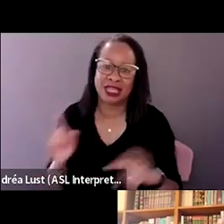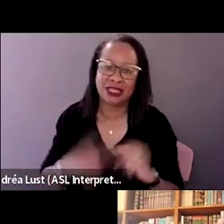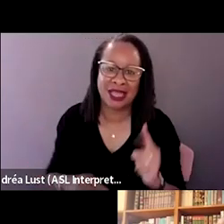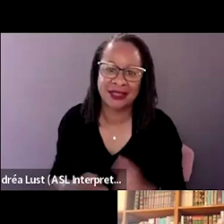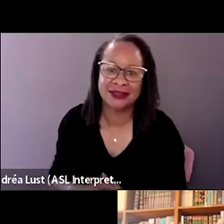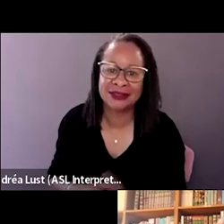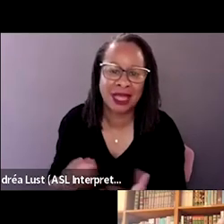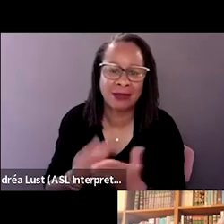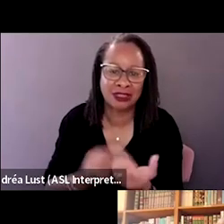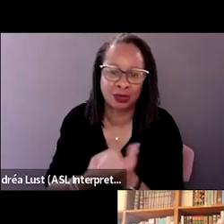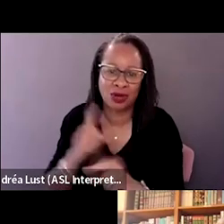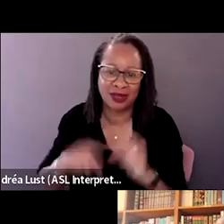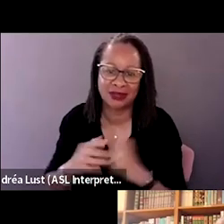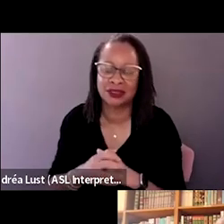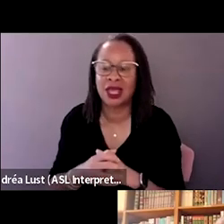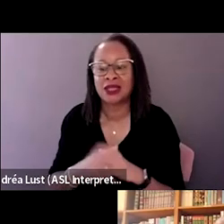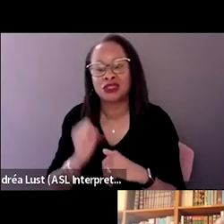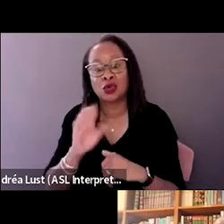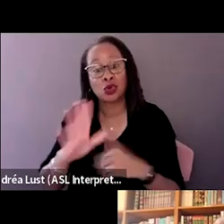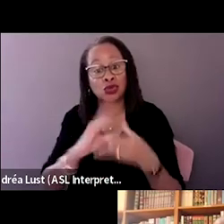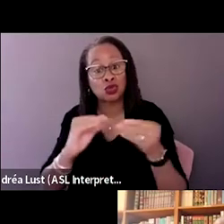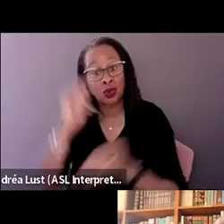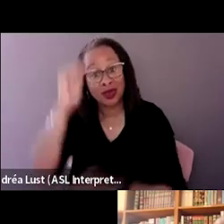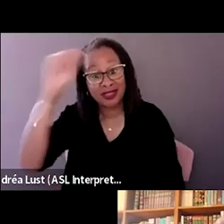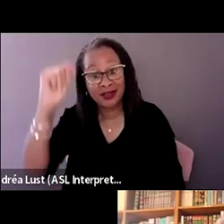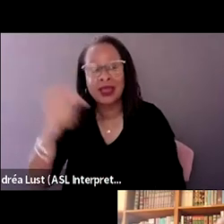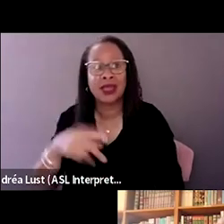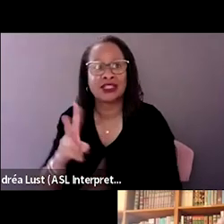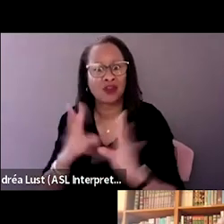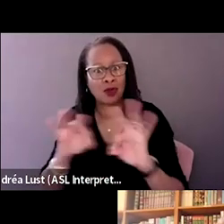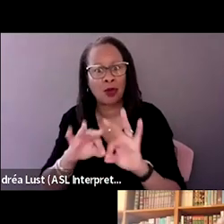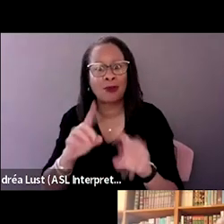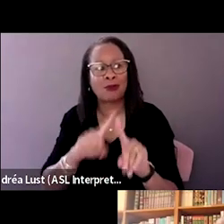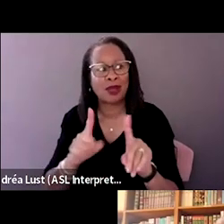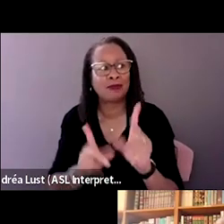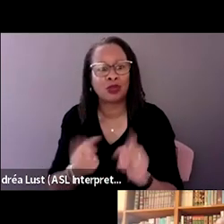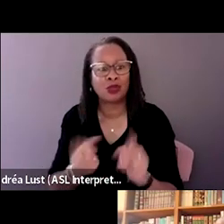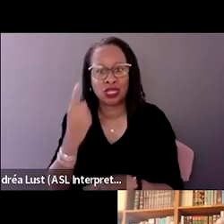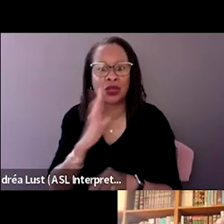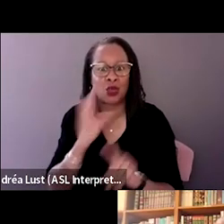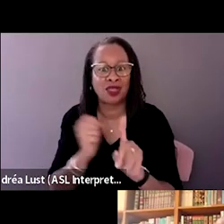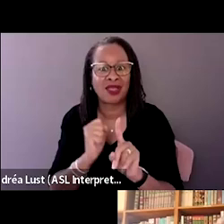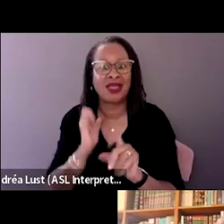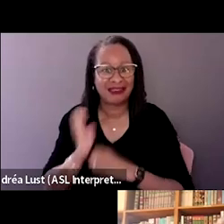is everything actually, and people understand that it evolves, but you have to start somewhere by saying, look, I've got a really clear idea